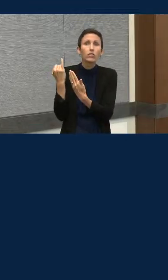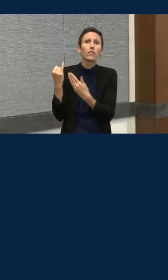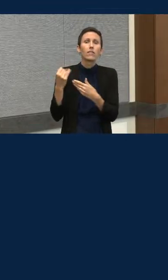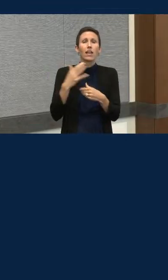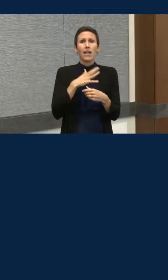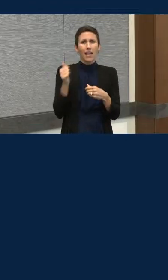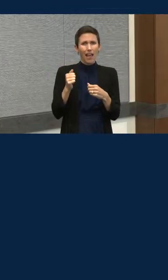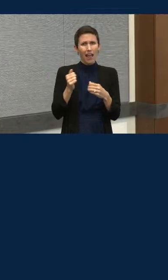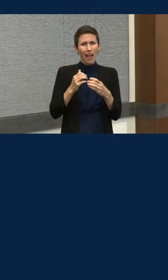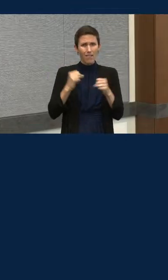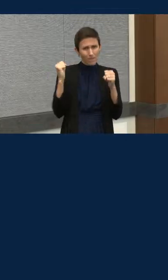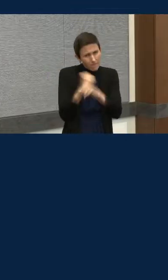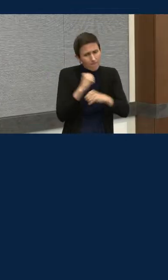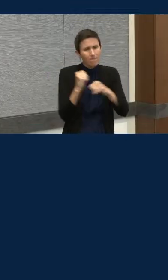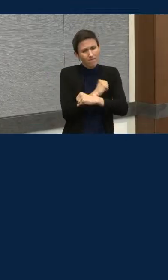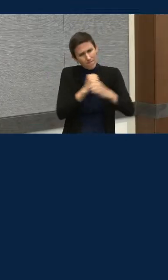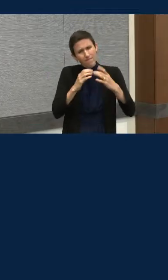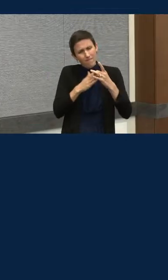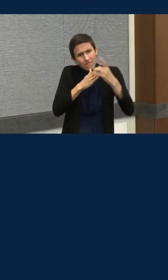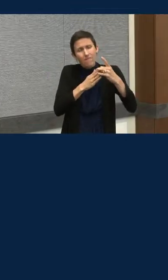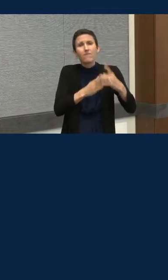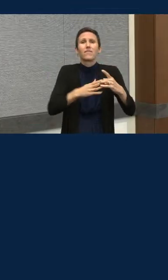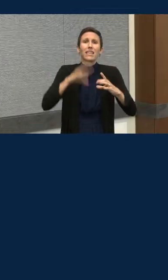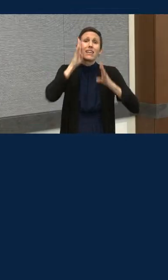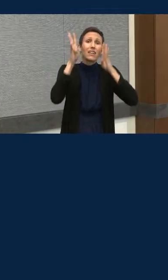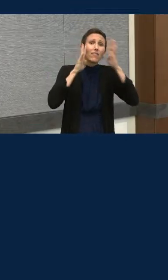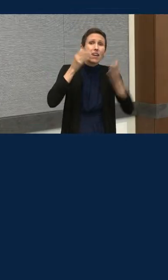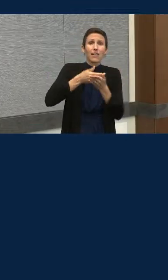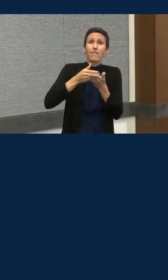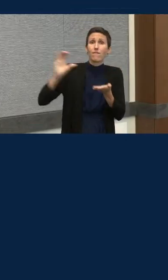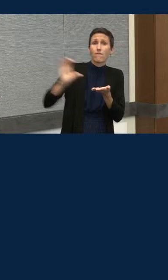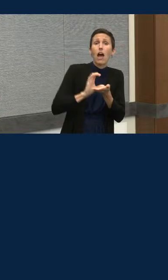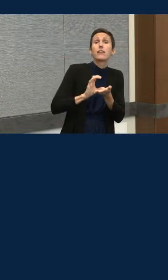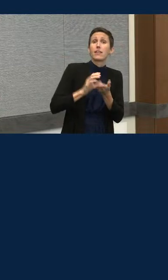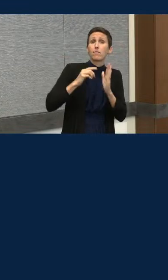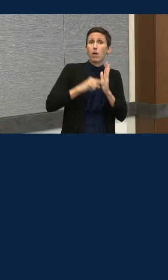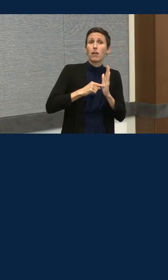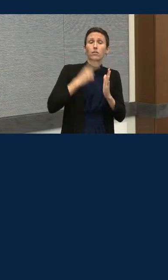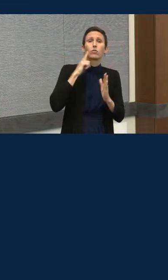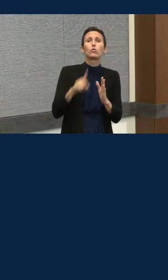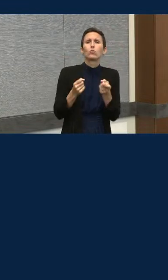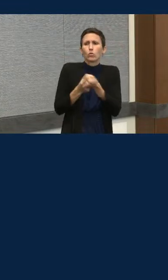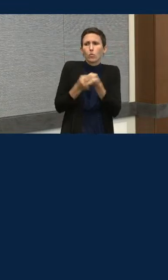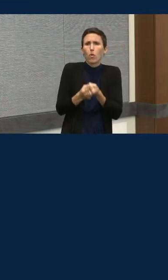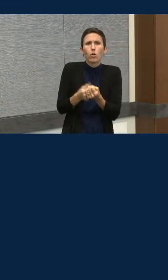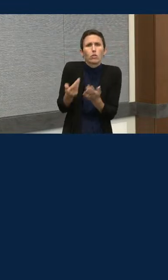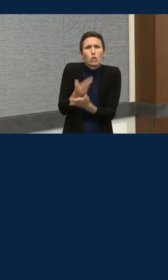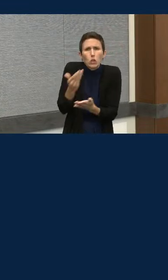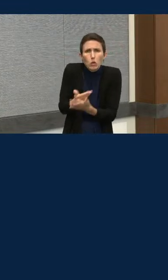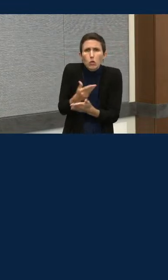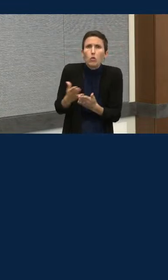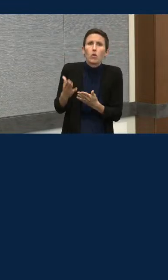innovative funding models to support promising faculty. He